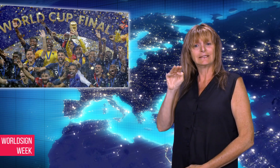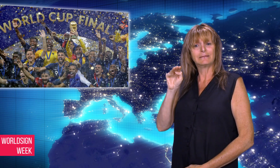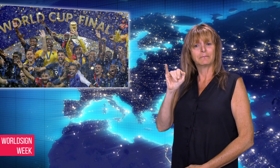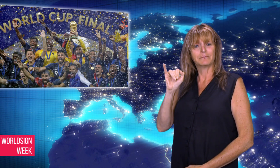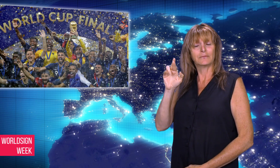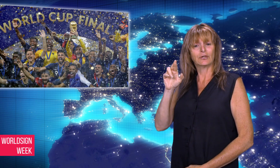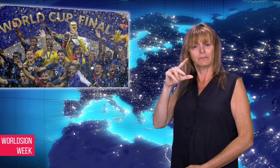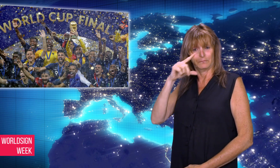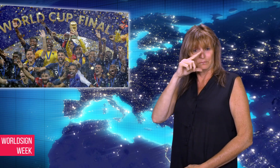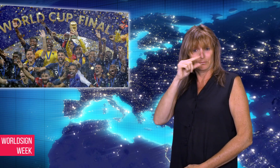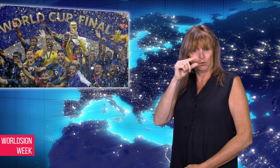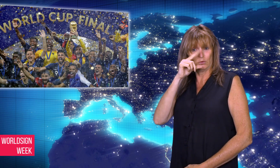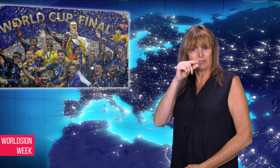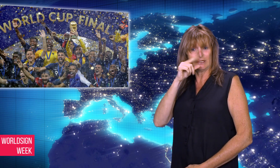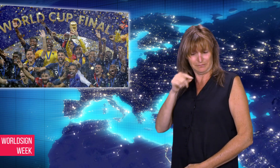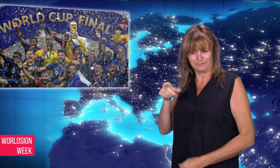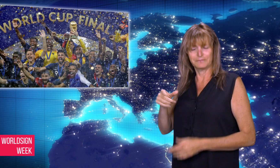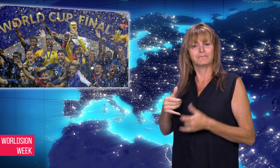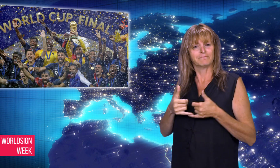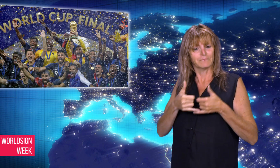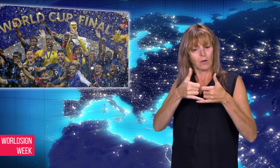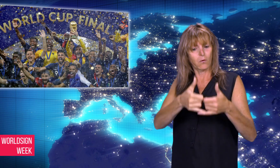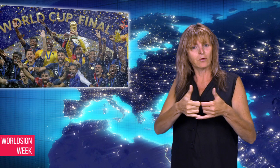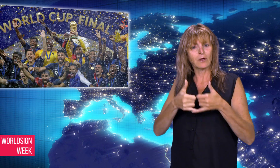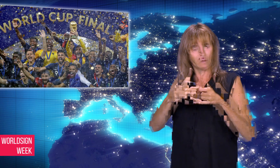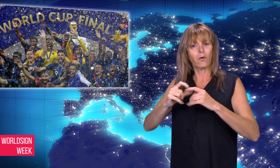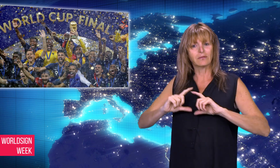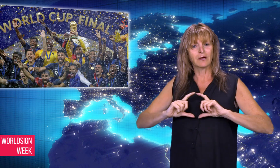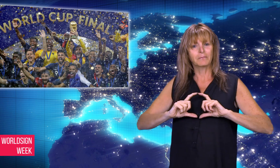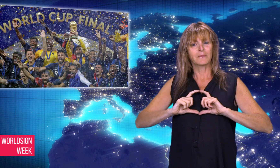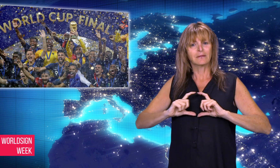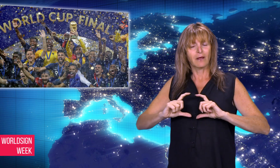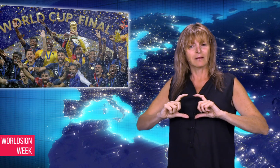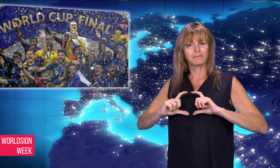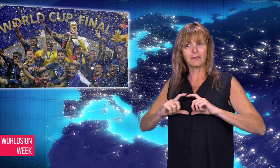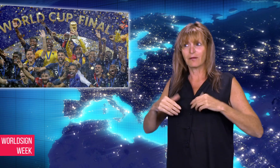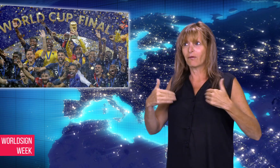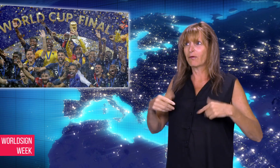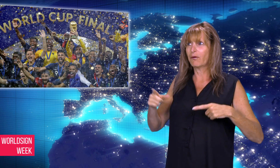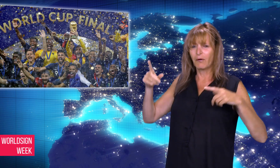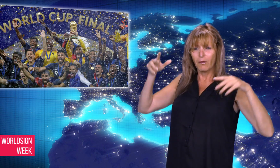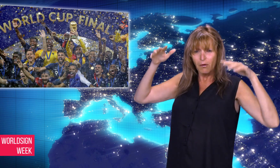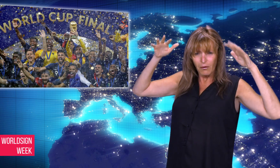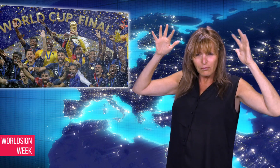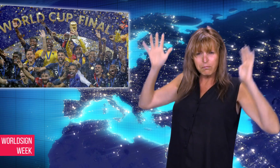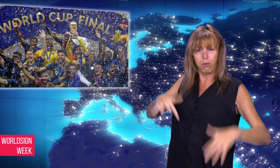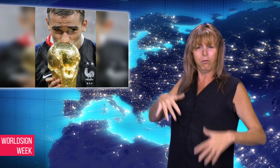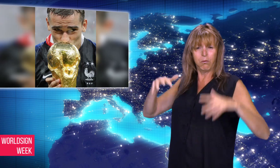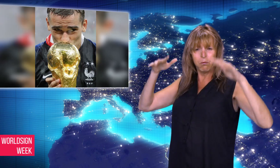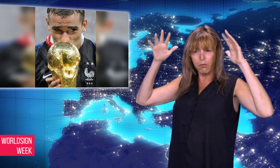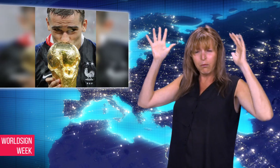Vladimir Putin awarded medals during a rain-soaked ceremony, and FIFA